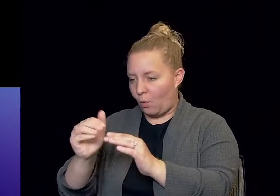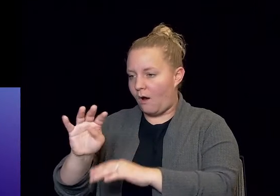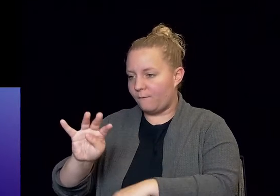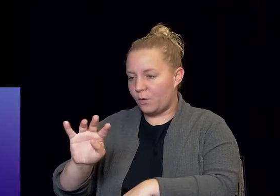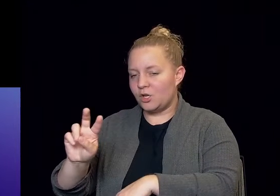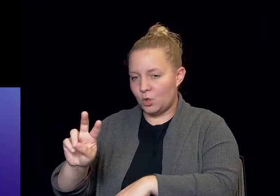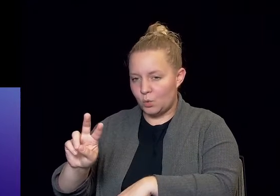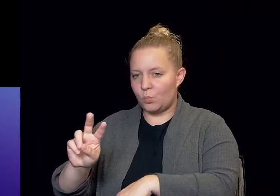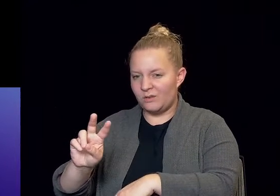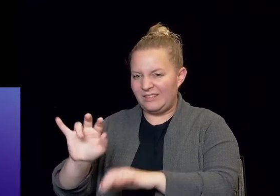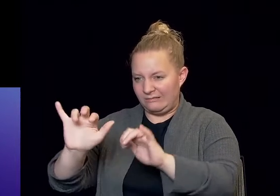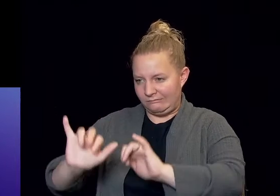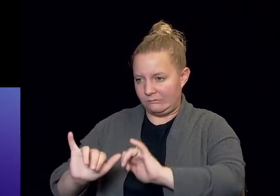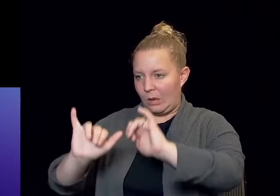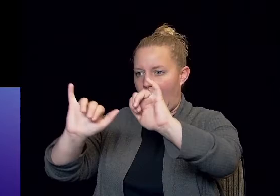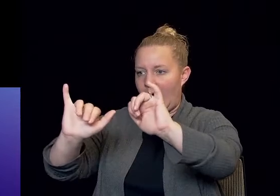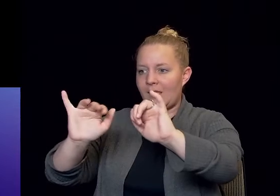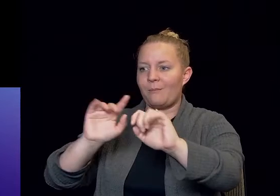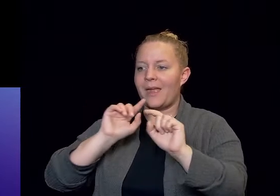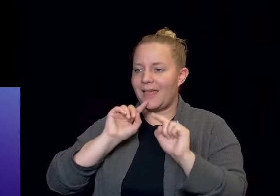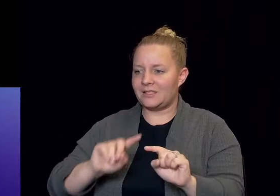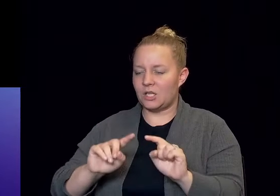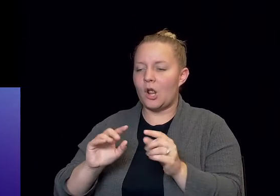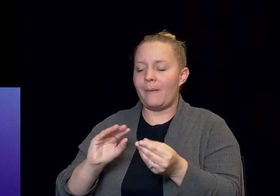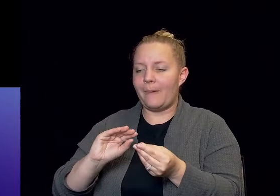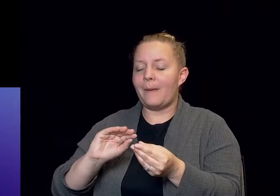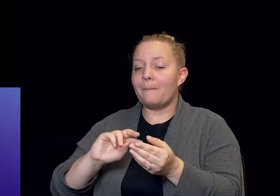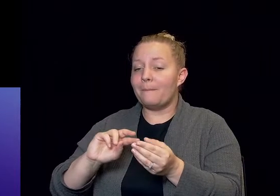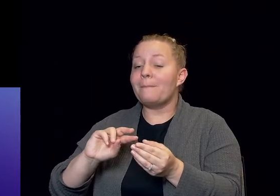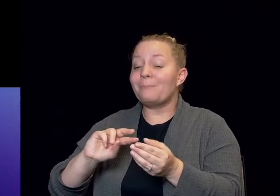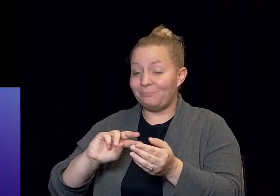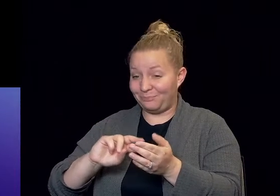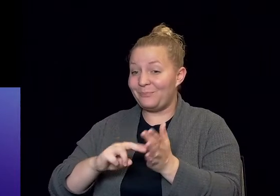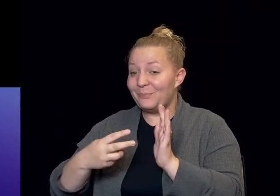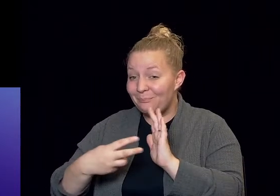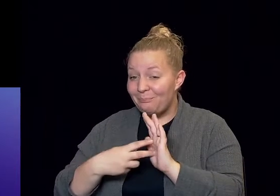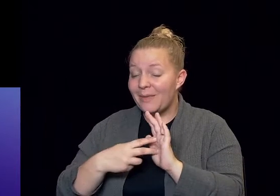But, we're just dealing with some smaller numbers first. Now, do you have to cross simplify? No.